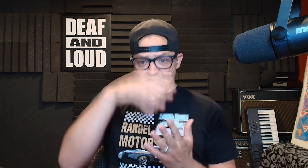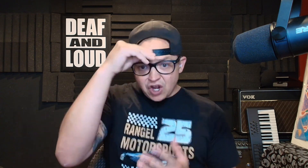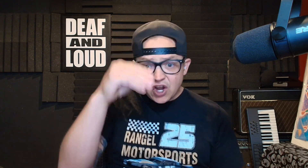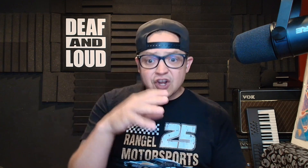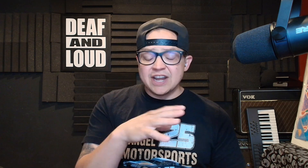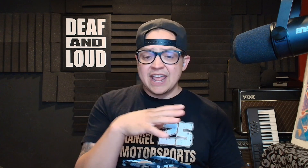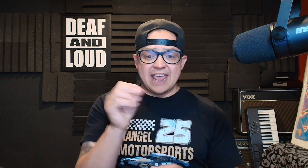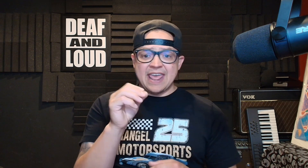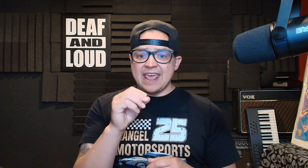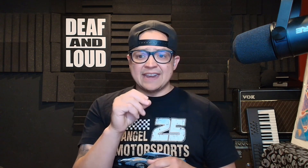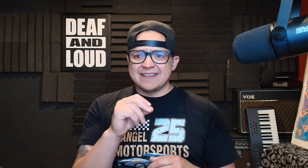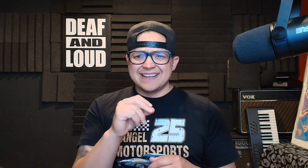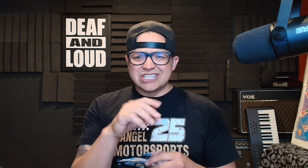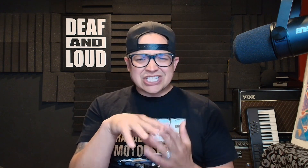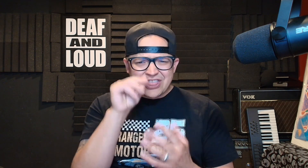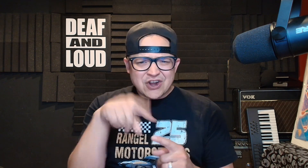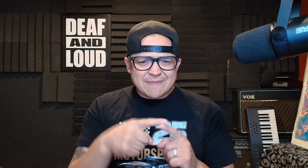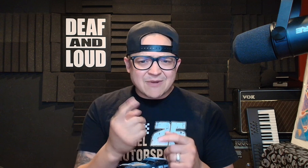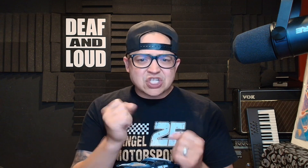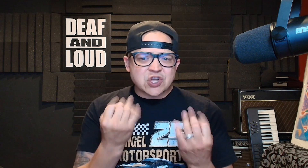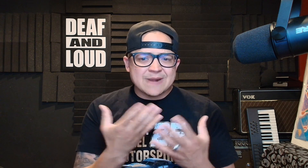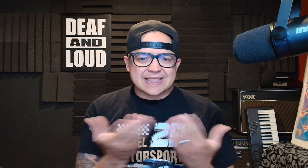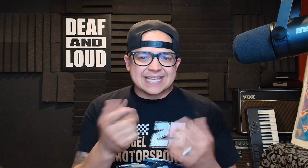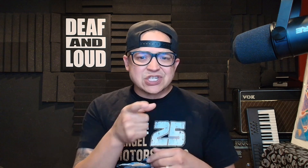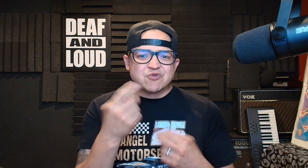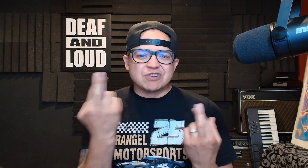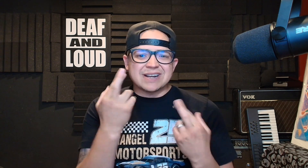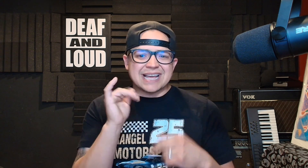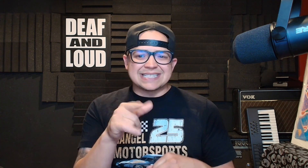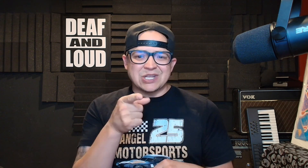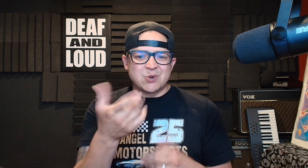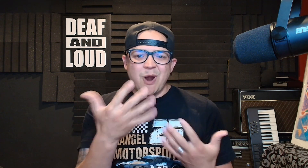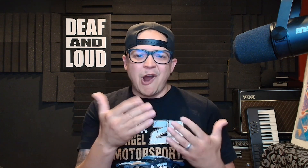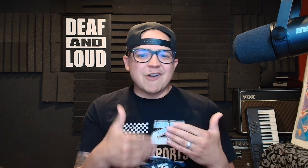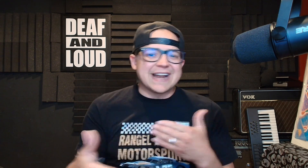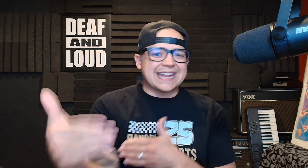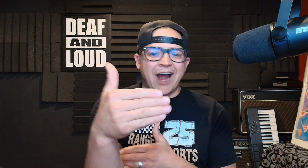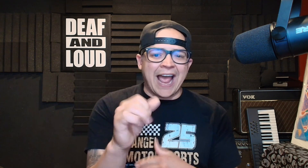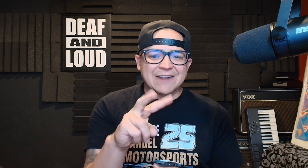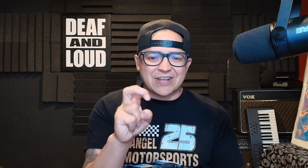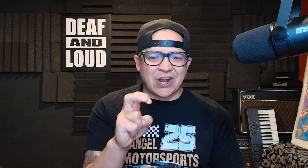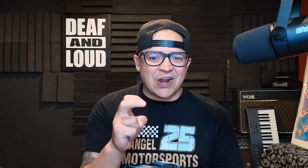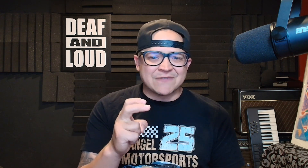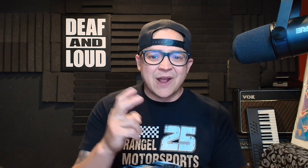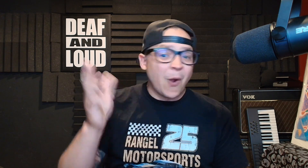learn, and just learn about so many things, you realize that you were already ahead of the curve